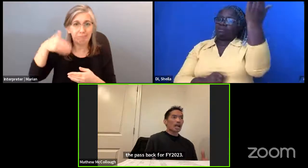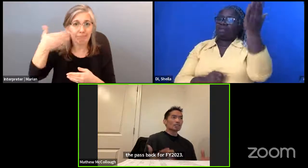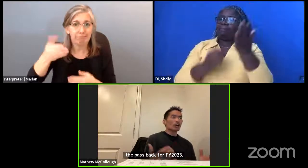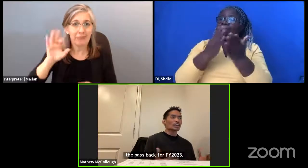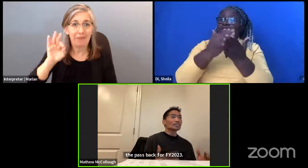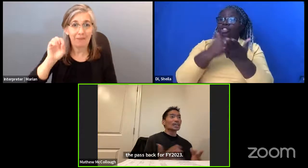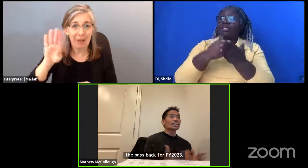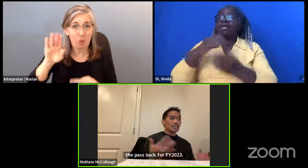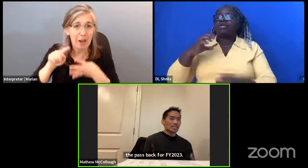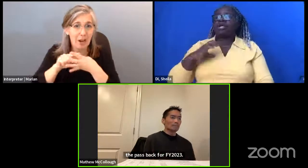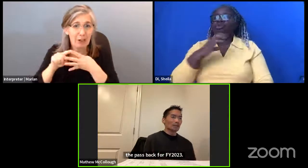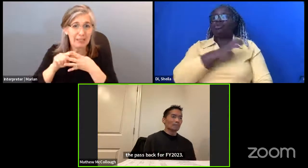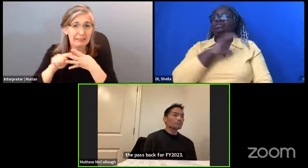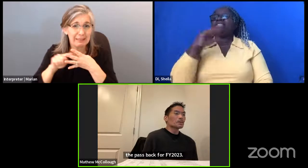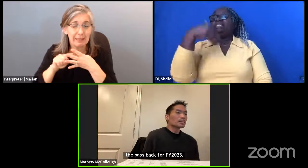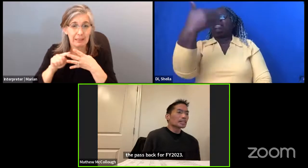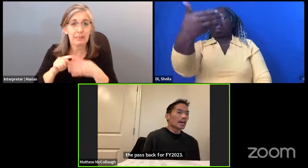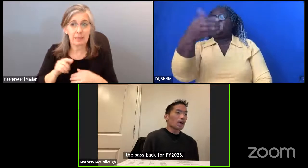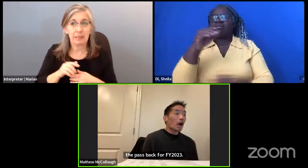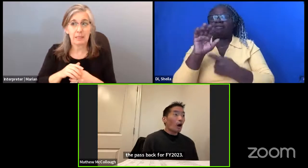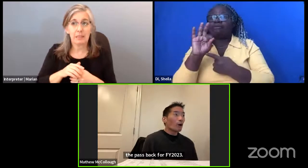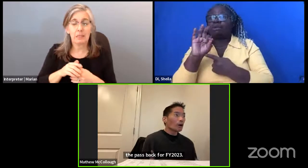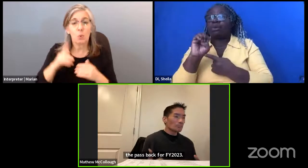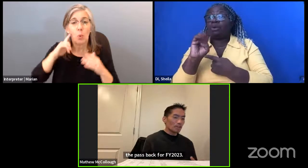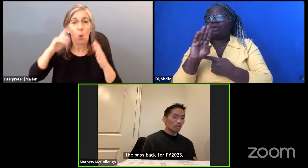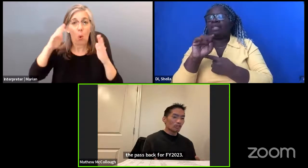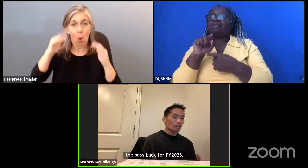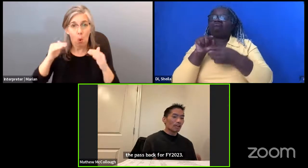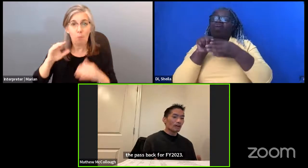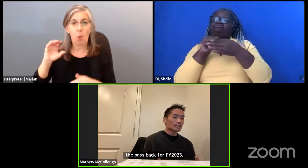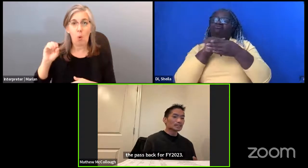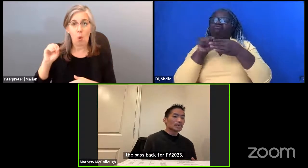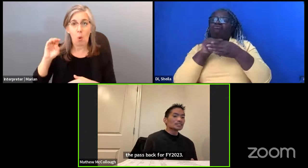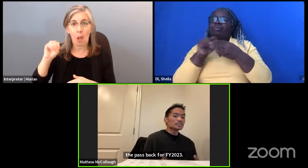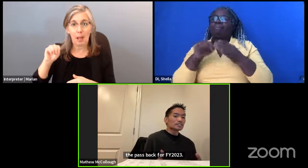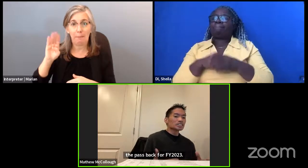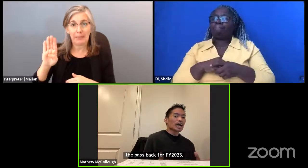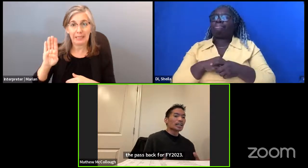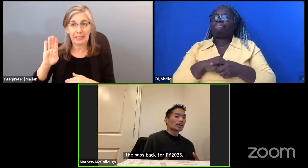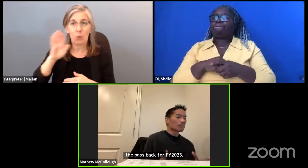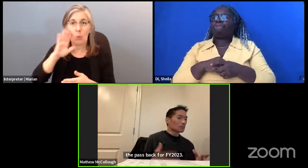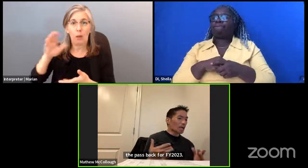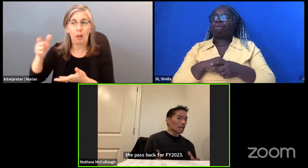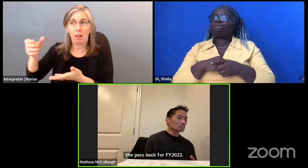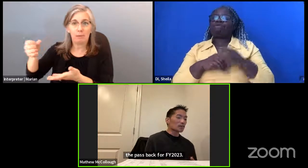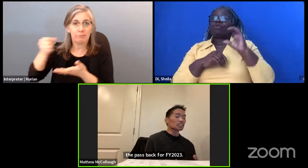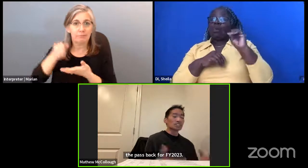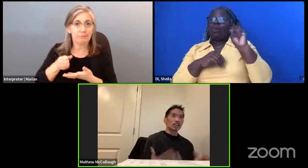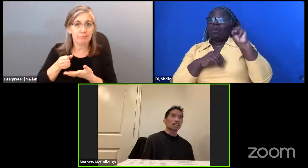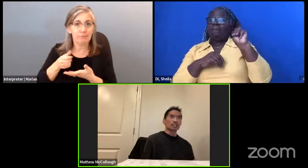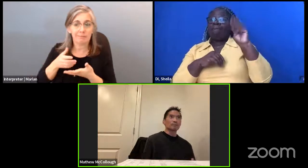Access Board doesn't think that OMB will be able to give us some sign of a passback shortly.